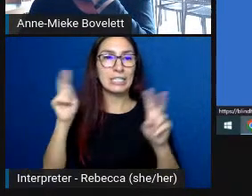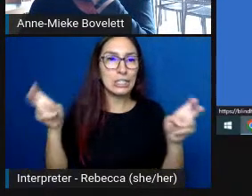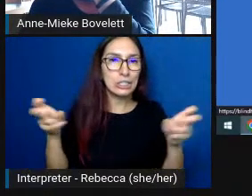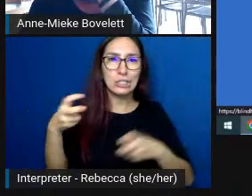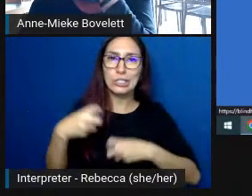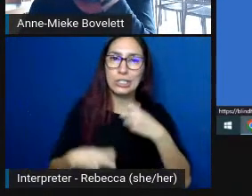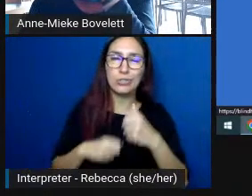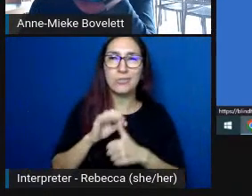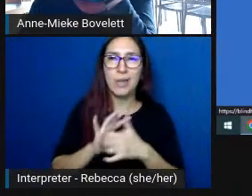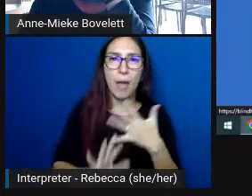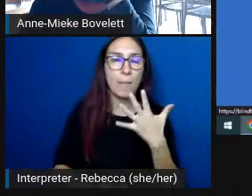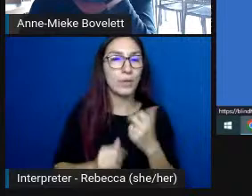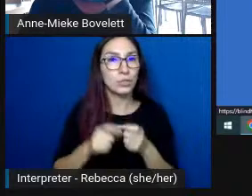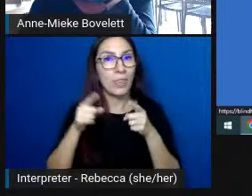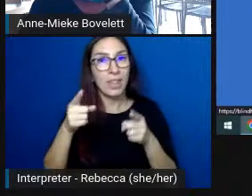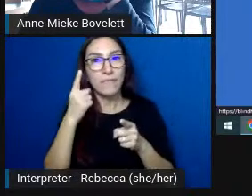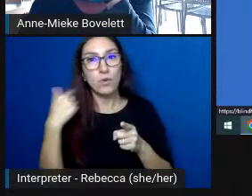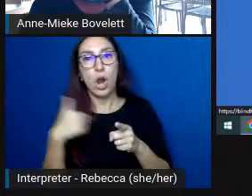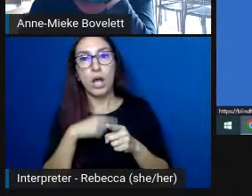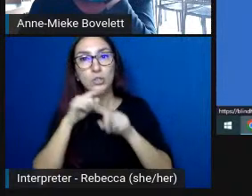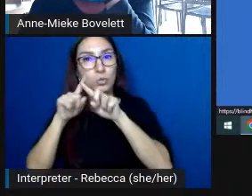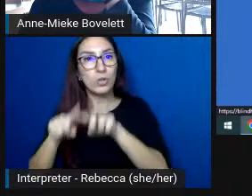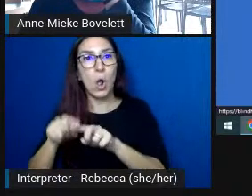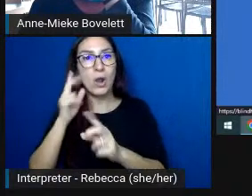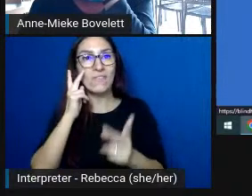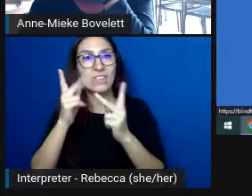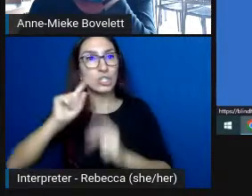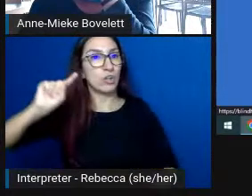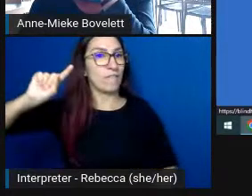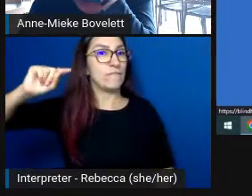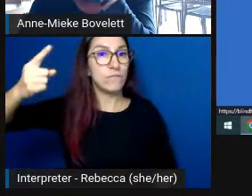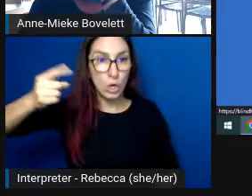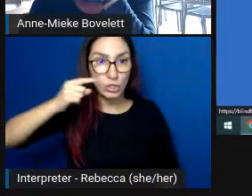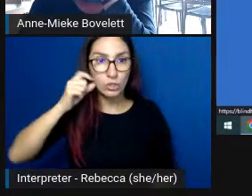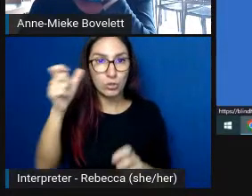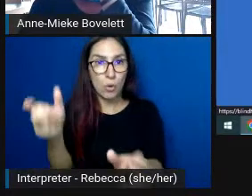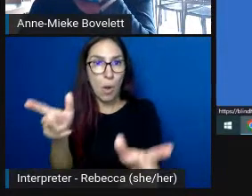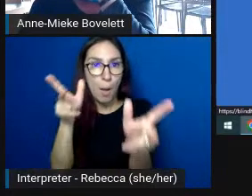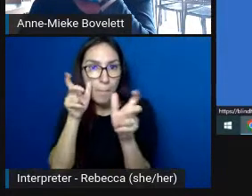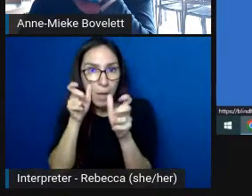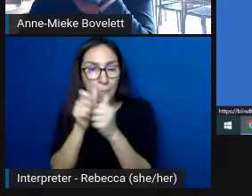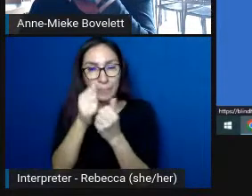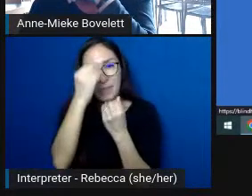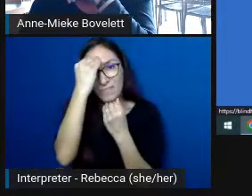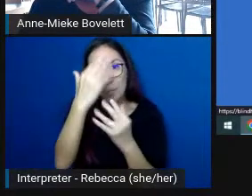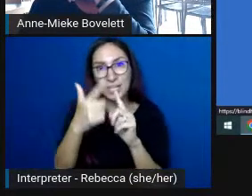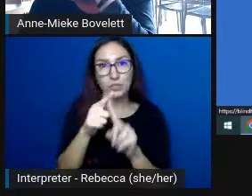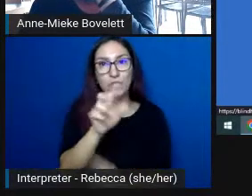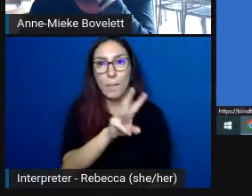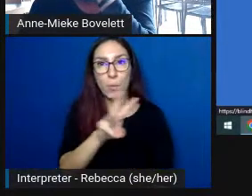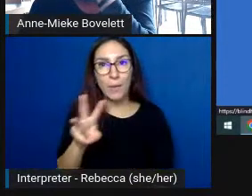contrast issues a big layout issues and typography issues. For us to pass this